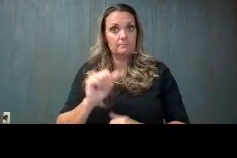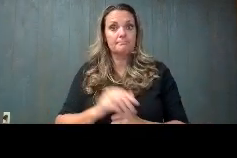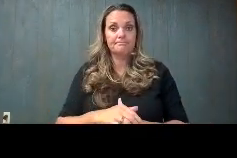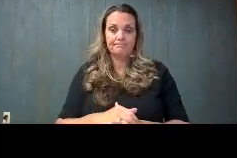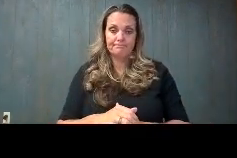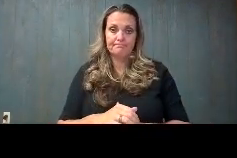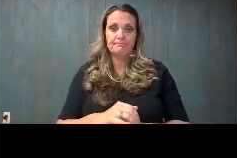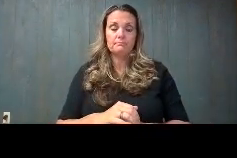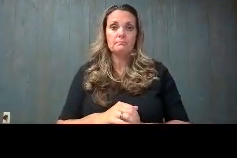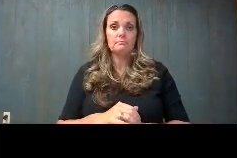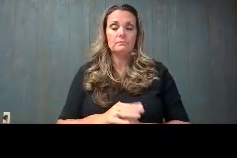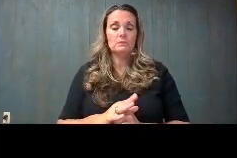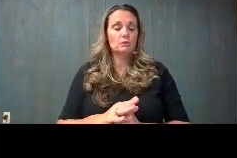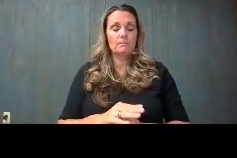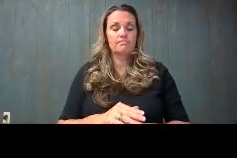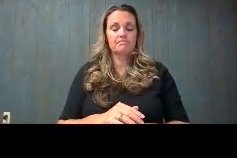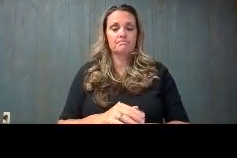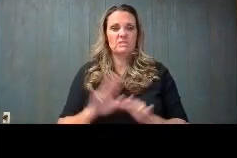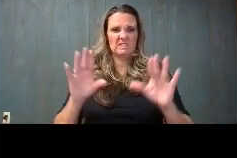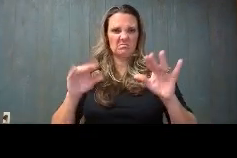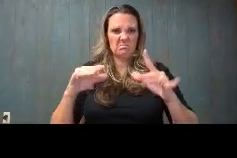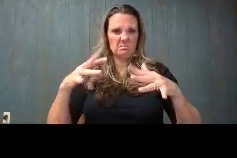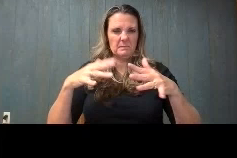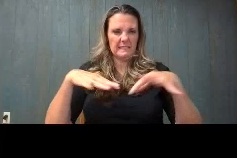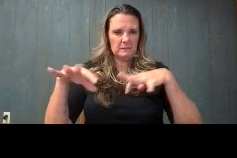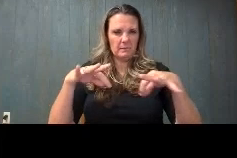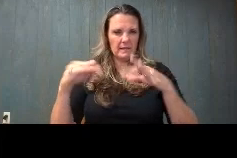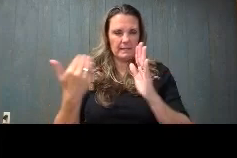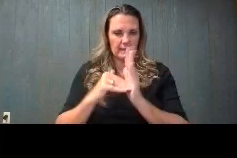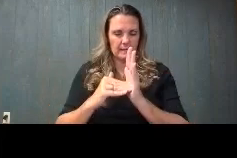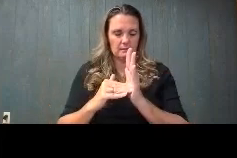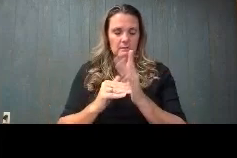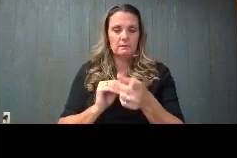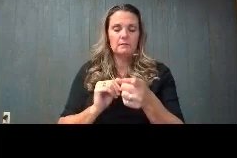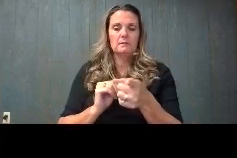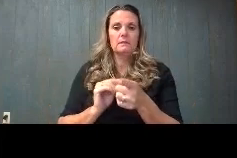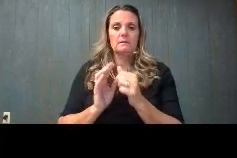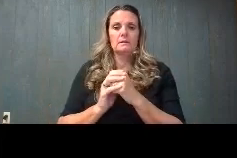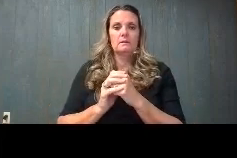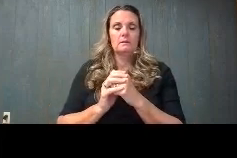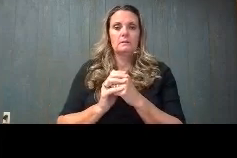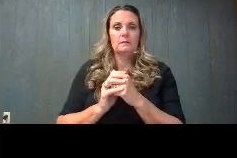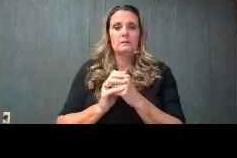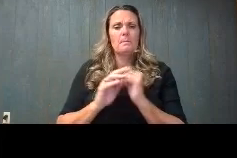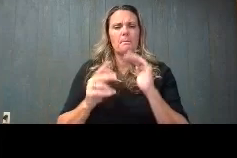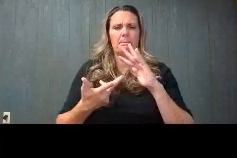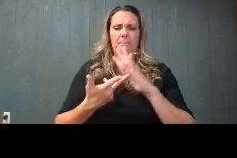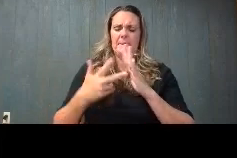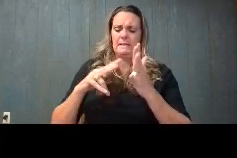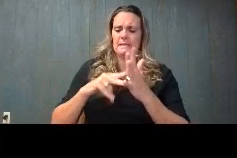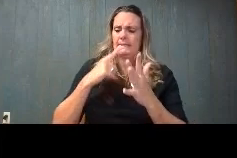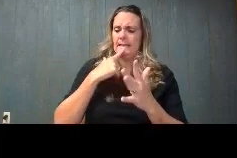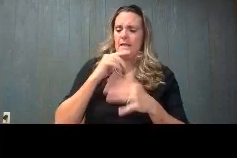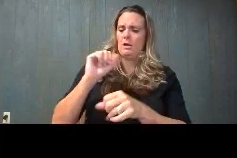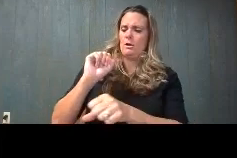So just to touch on that that box really quickly, what do we mean when we say employment services?